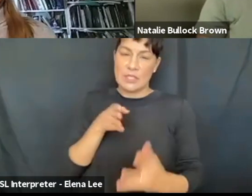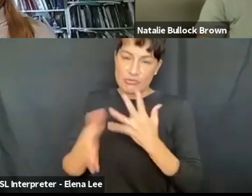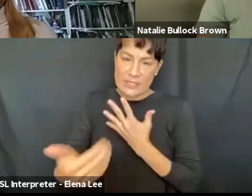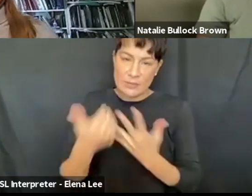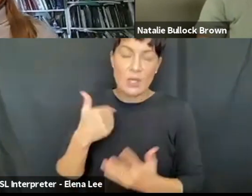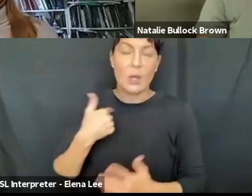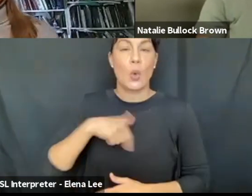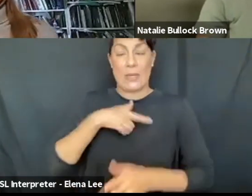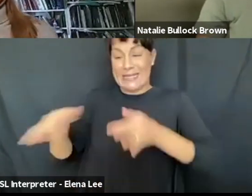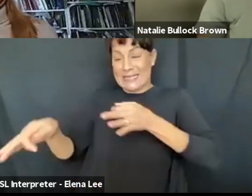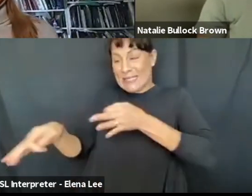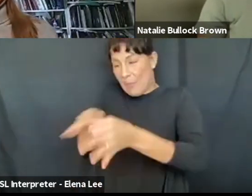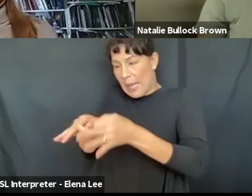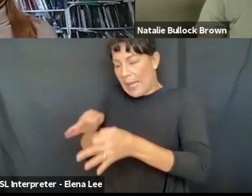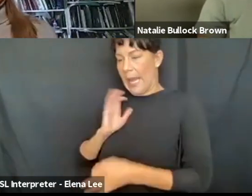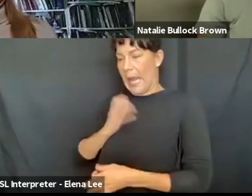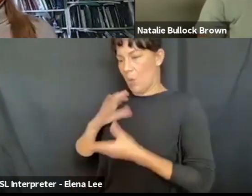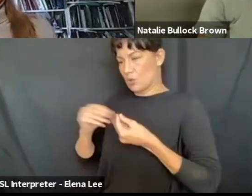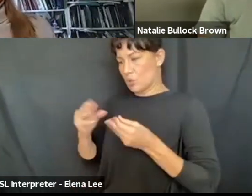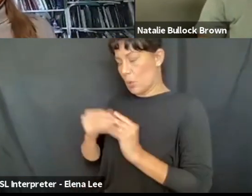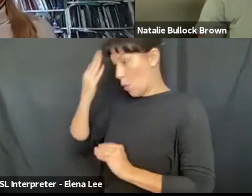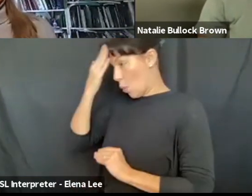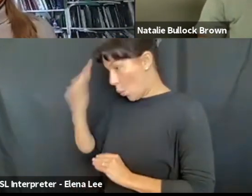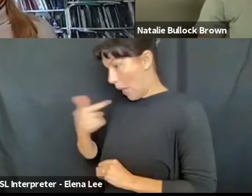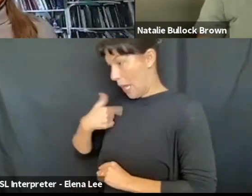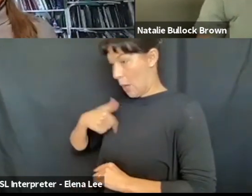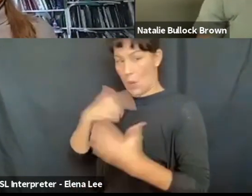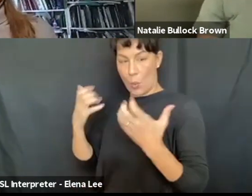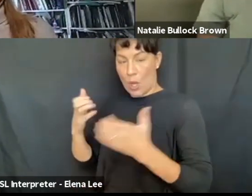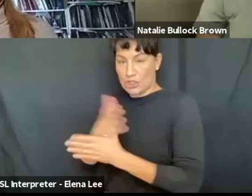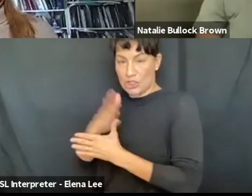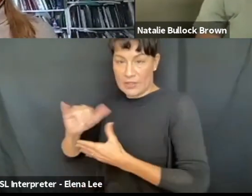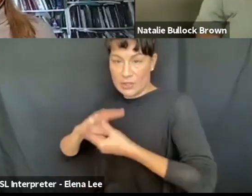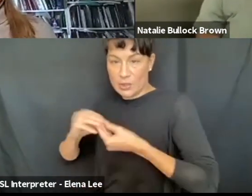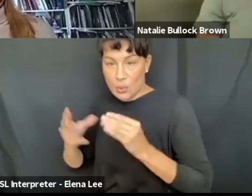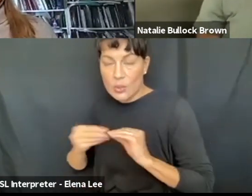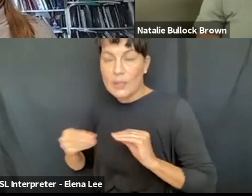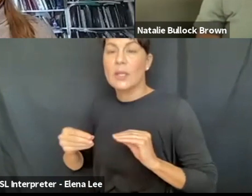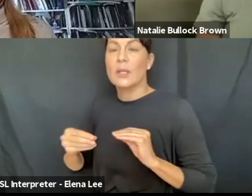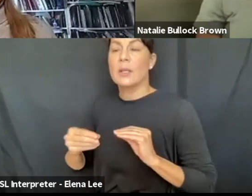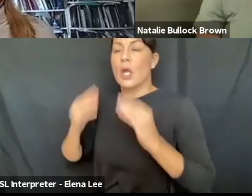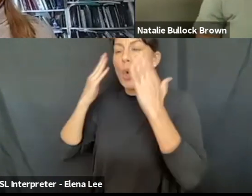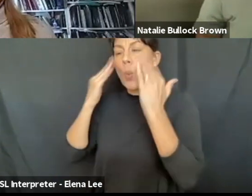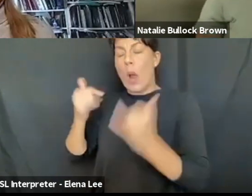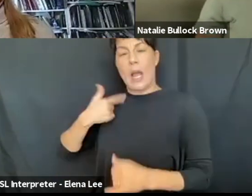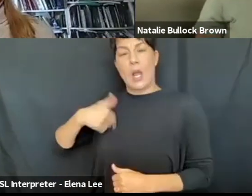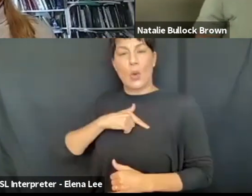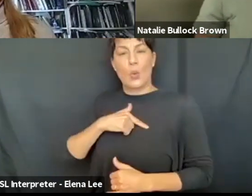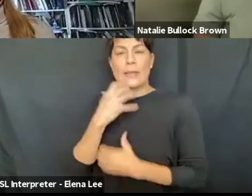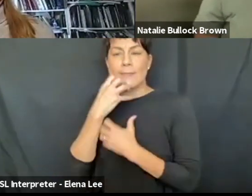and why we're doing this story. We talk about why we care about having them tell their story